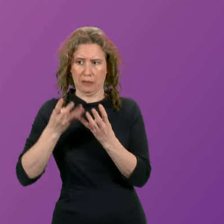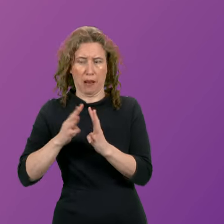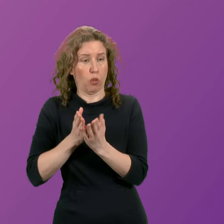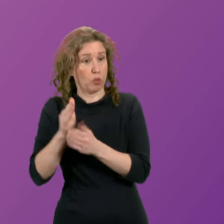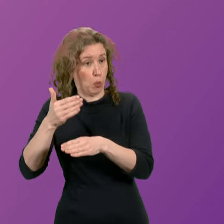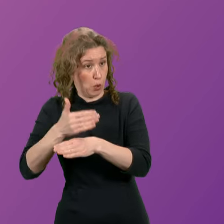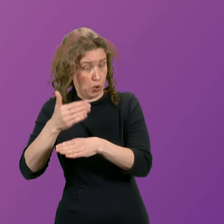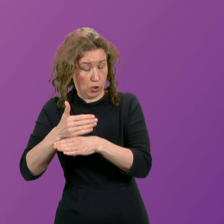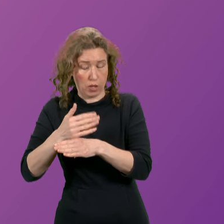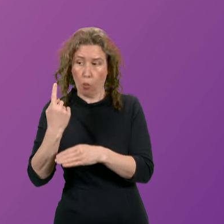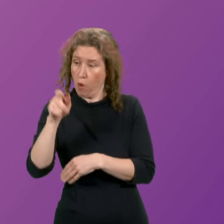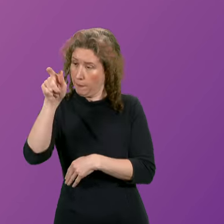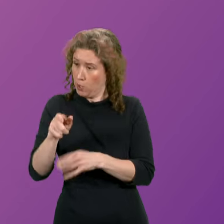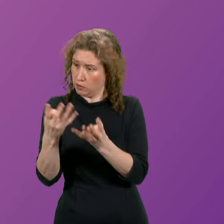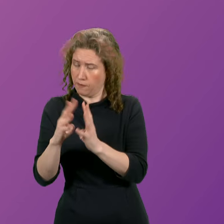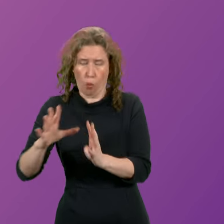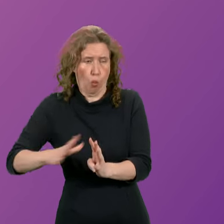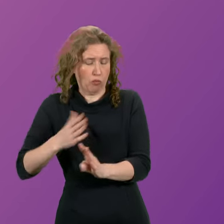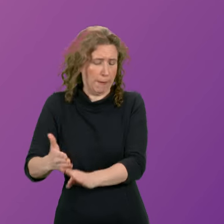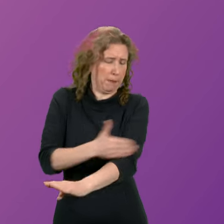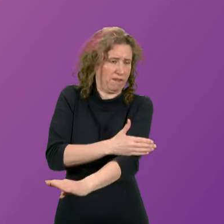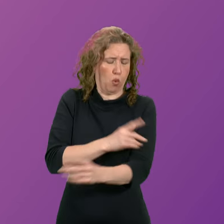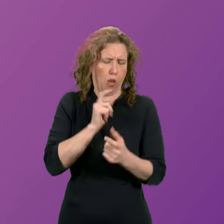and one of the panel members had made prejudicial comments about them,